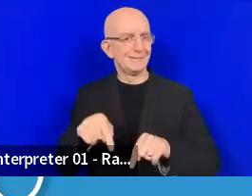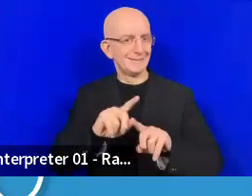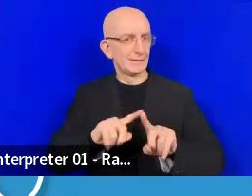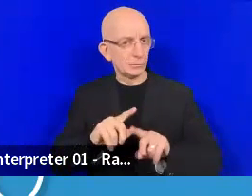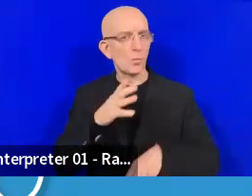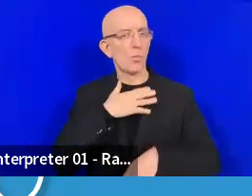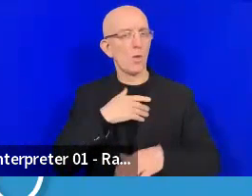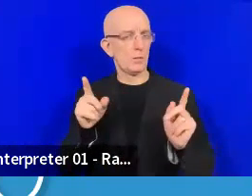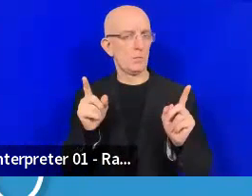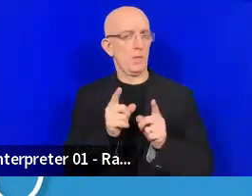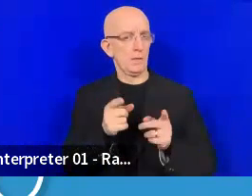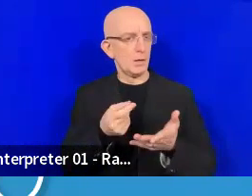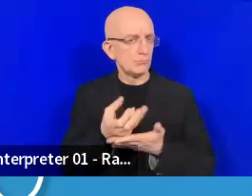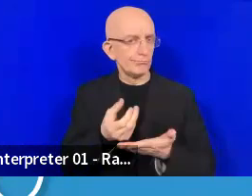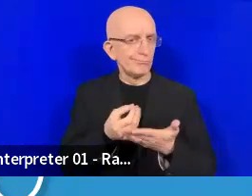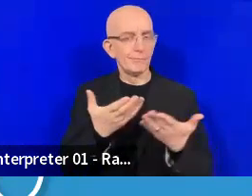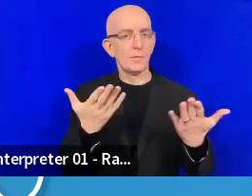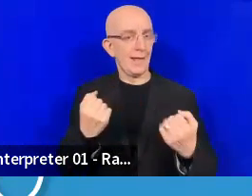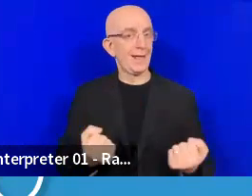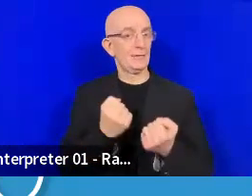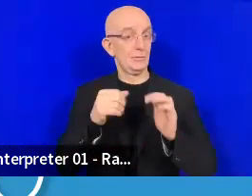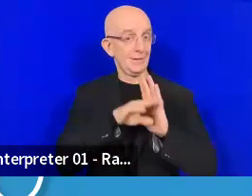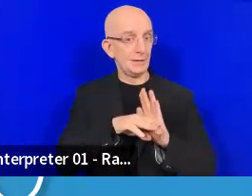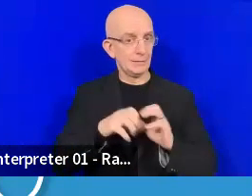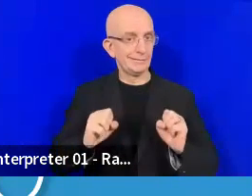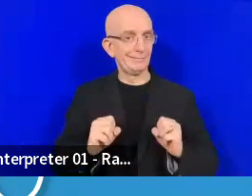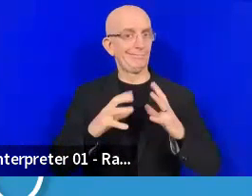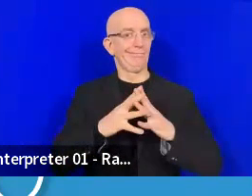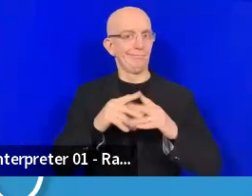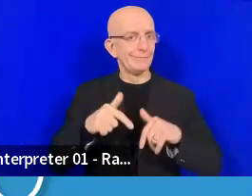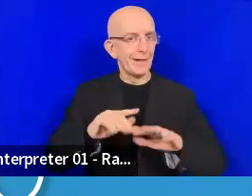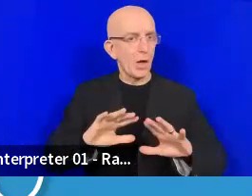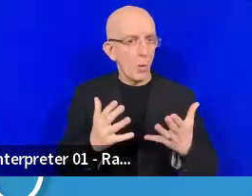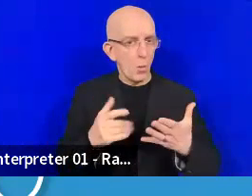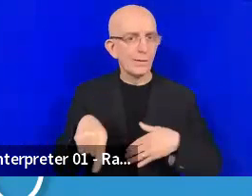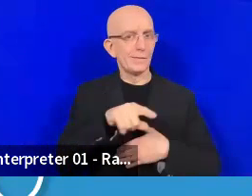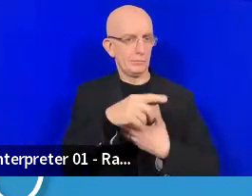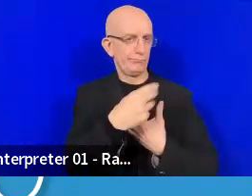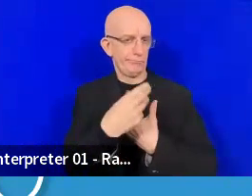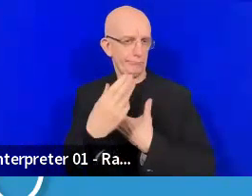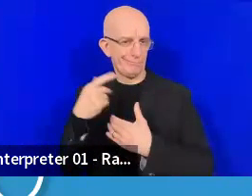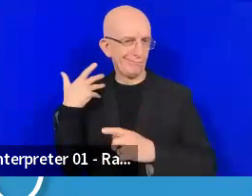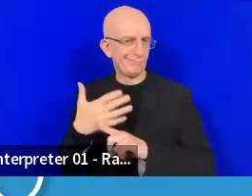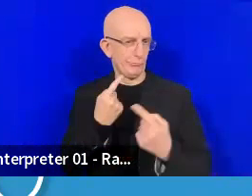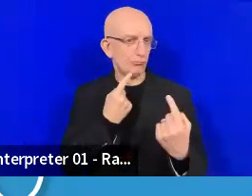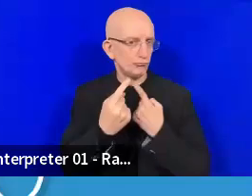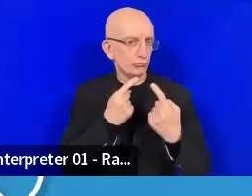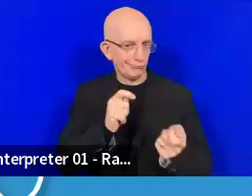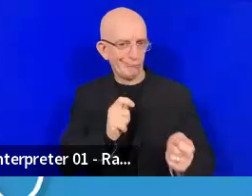for the strong Civil Society stakeholder voice in developing the agenda and eight key action areas.